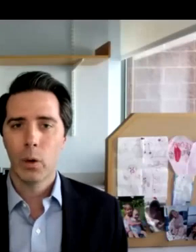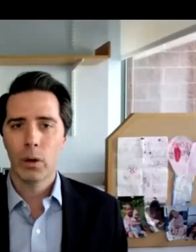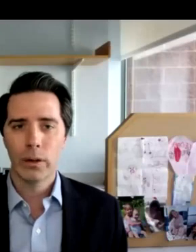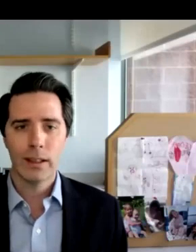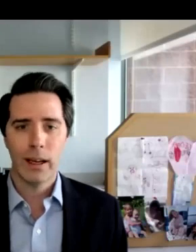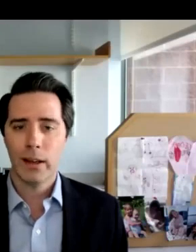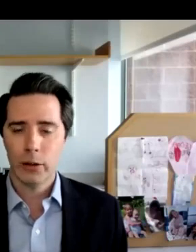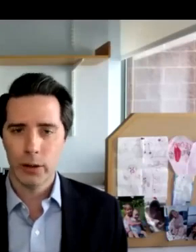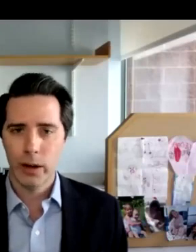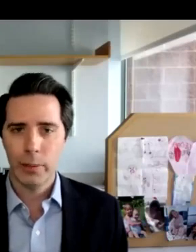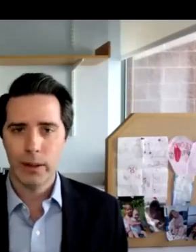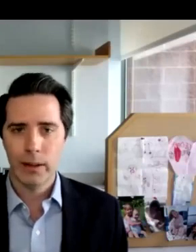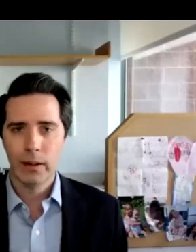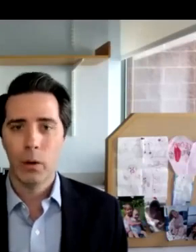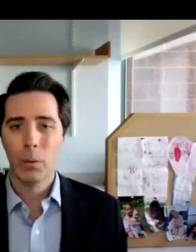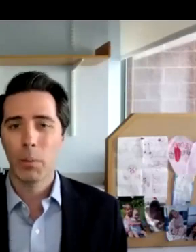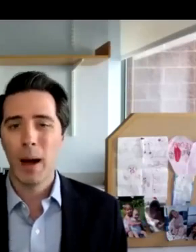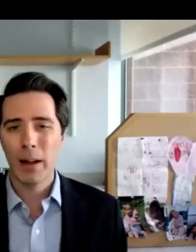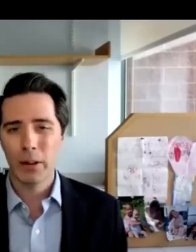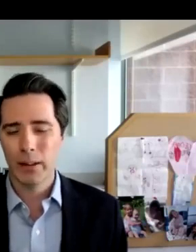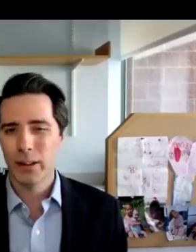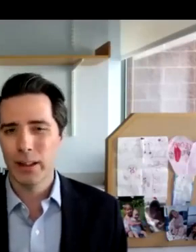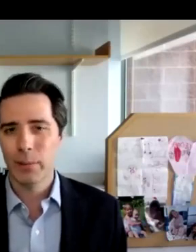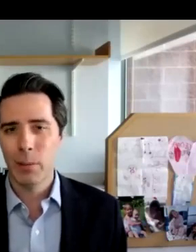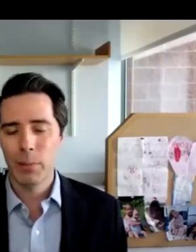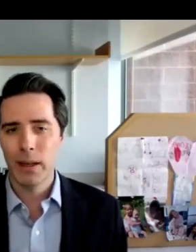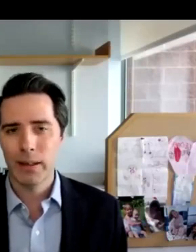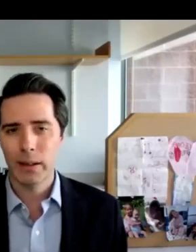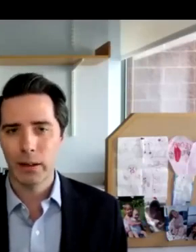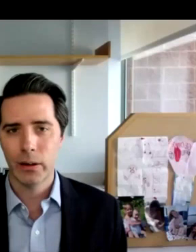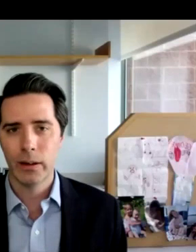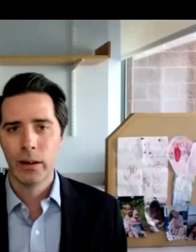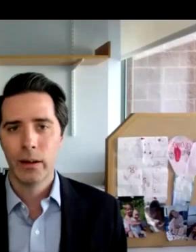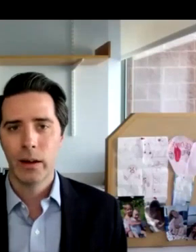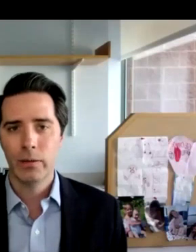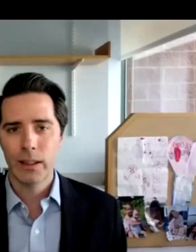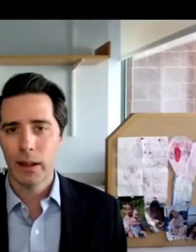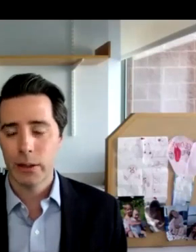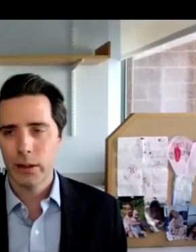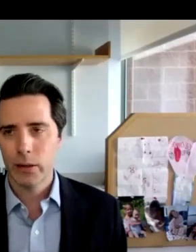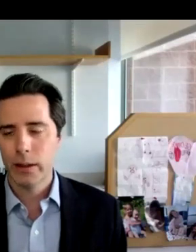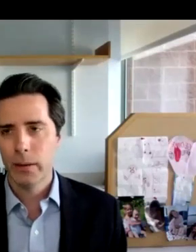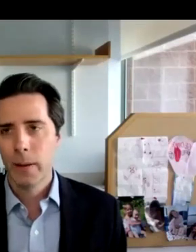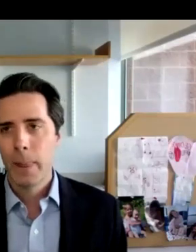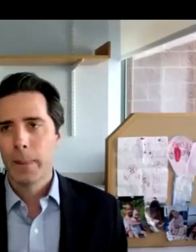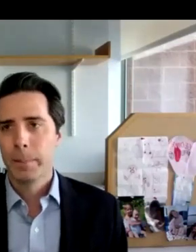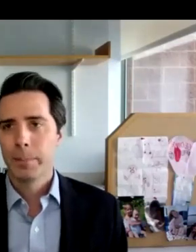um or things like auditory neuropathy or more mild hearing loss that may be missed on the current uh physiologic